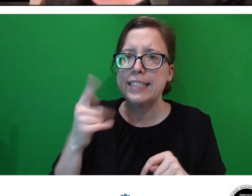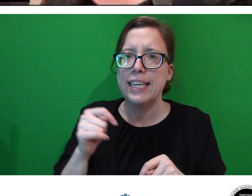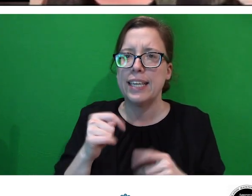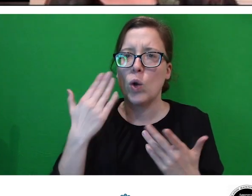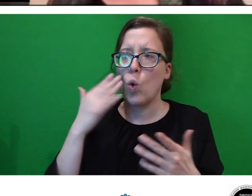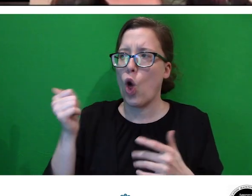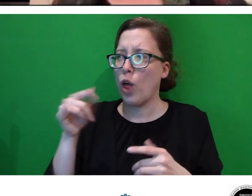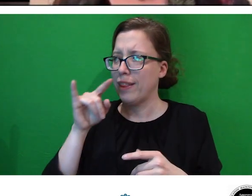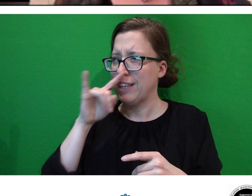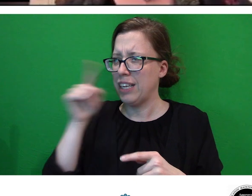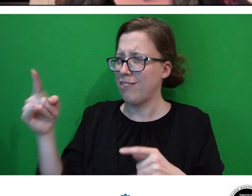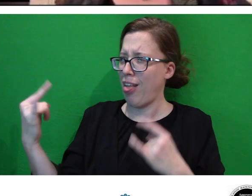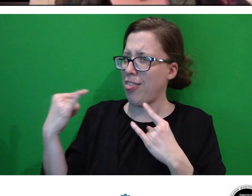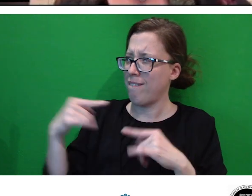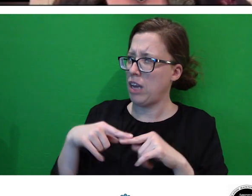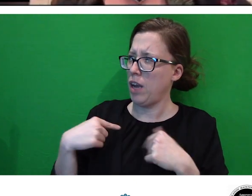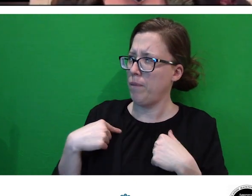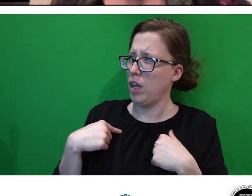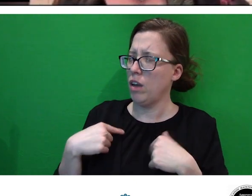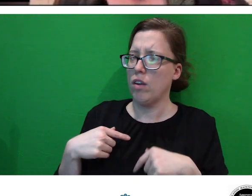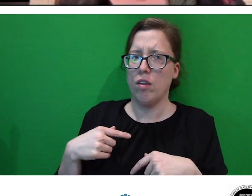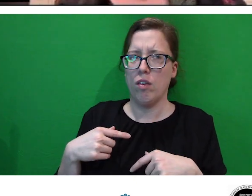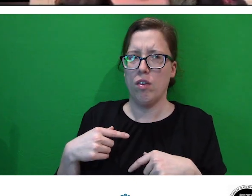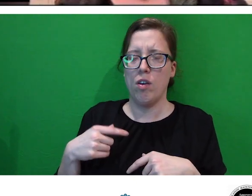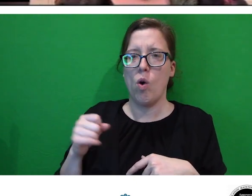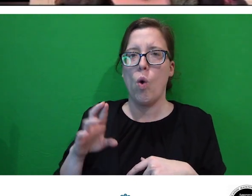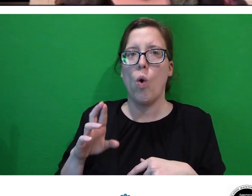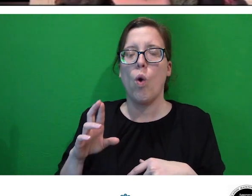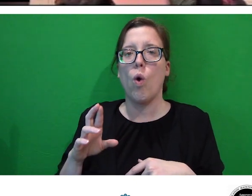string of toilet paper and other kids will laugh at them. They can't see it.